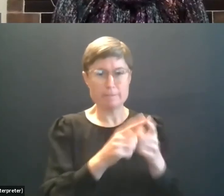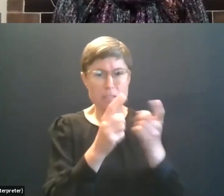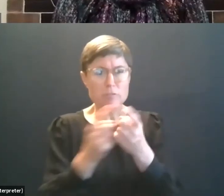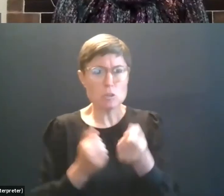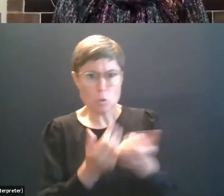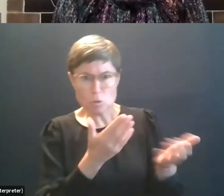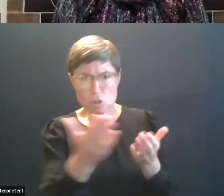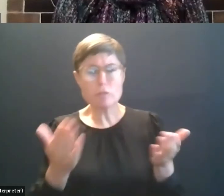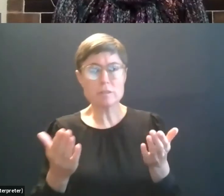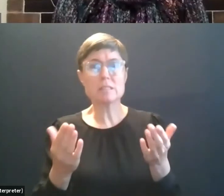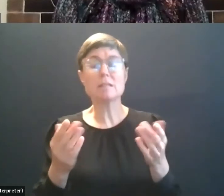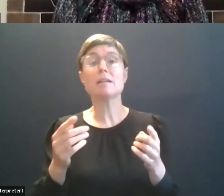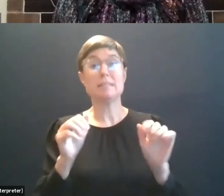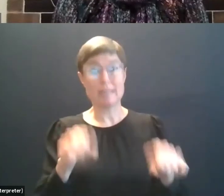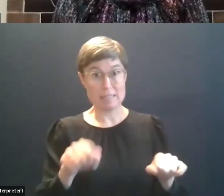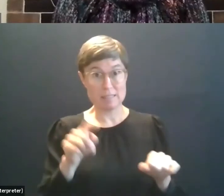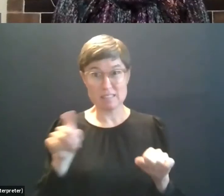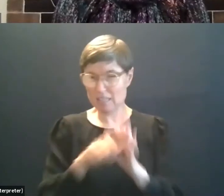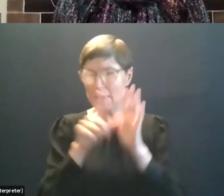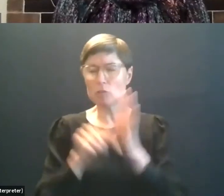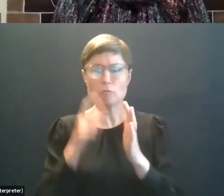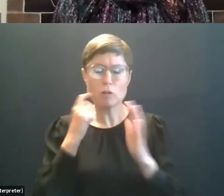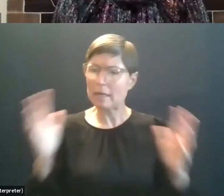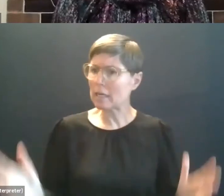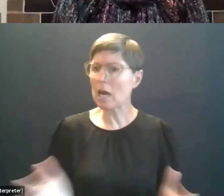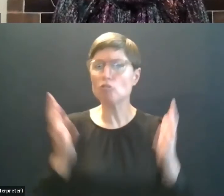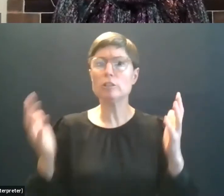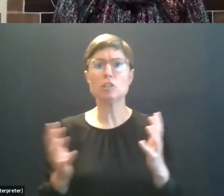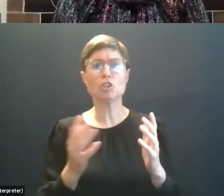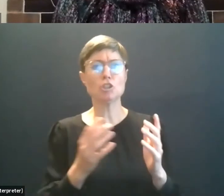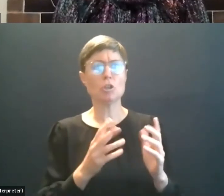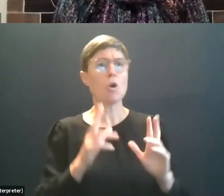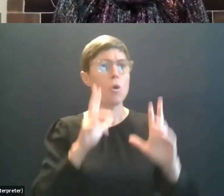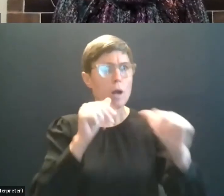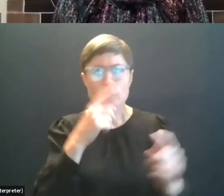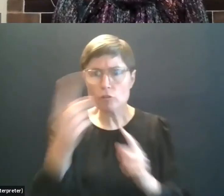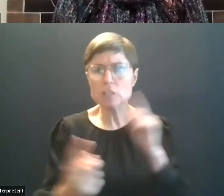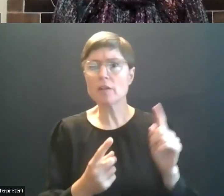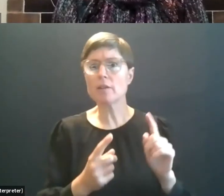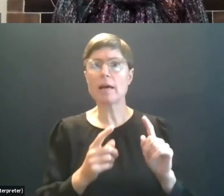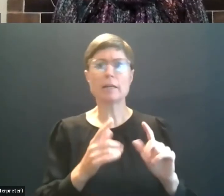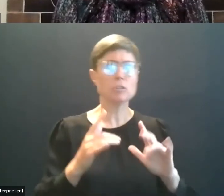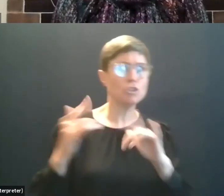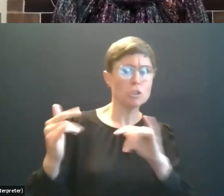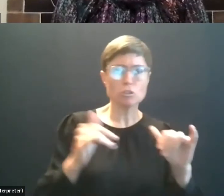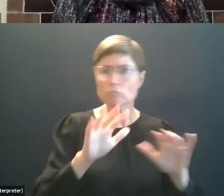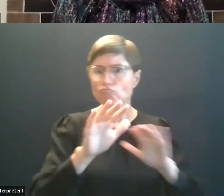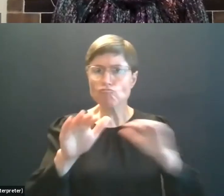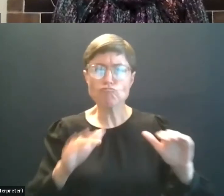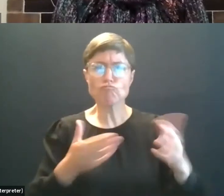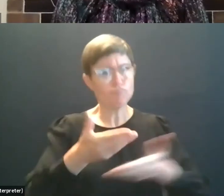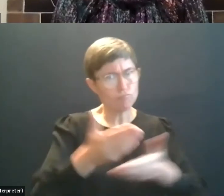actively encouraging those conversations around mutual support and wellness. But it's also